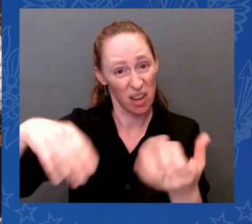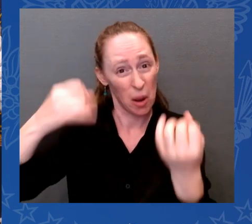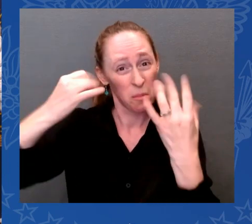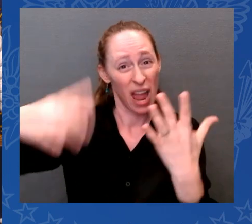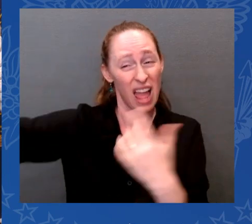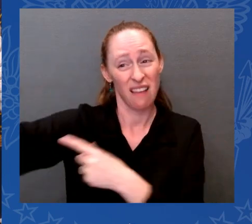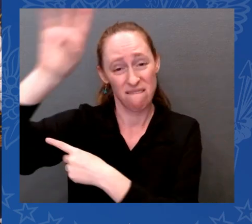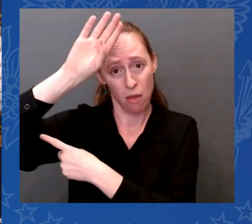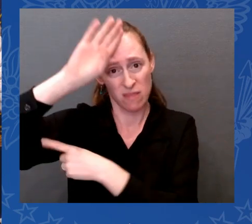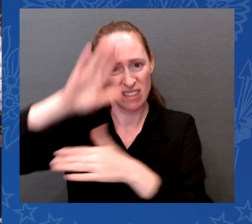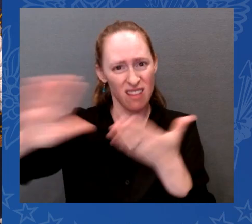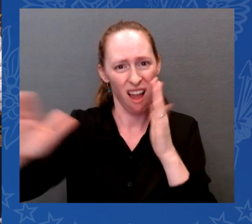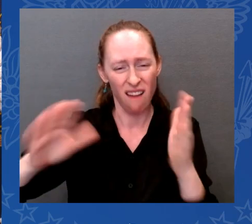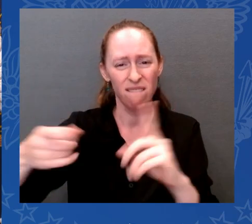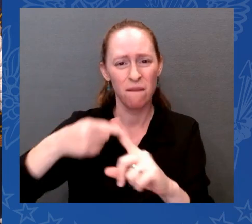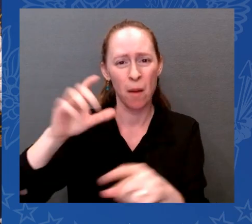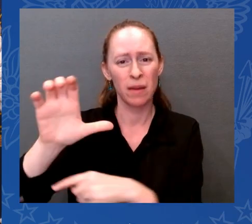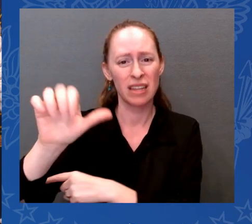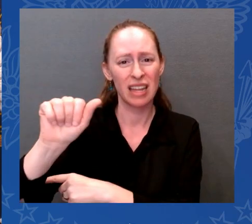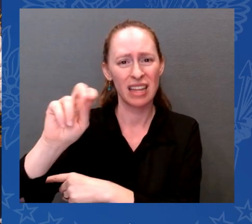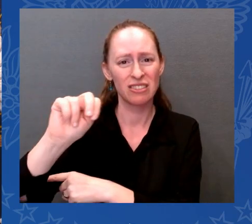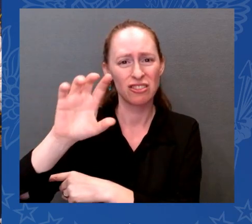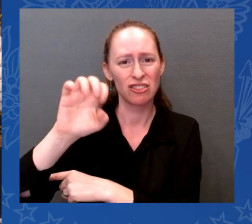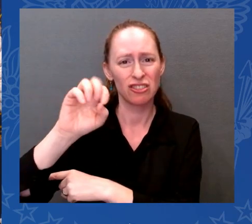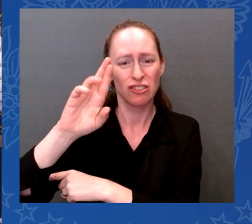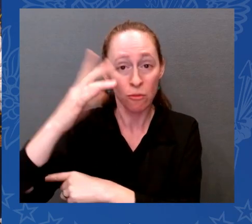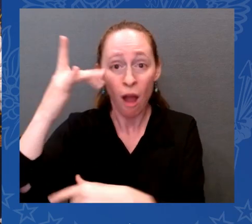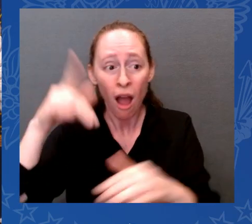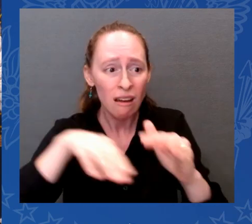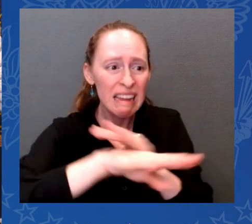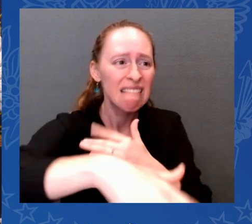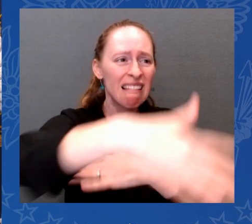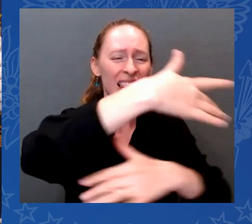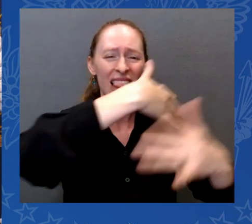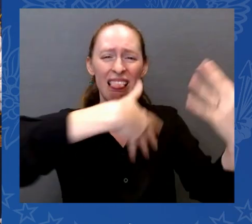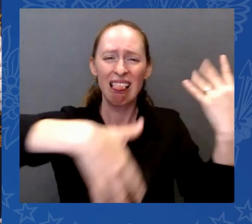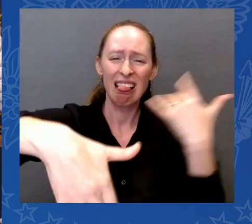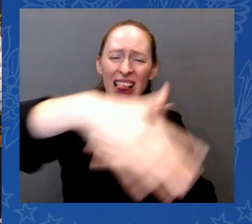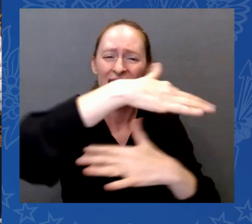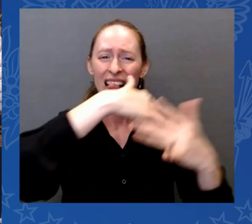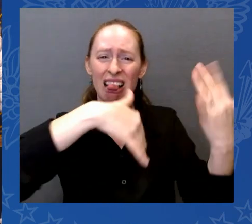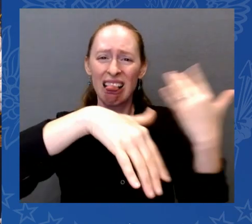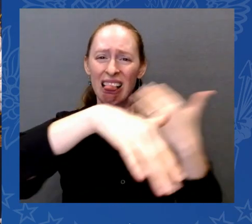to as part of your job are almost certainly -- certainly connected to those cancer diagnoses.